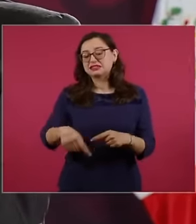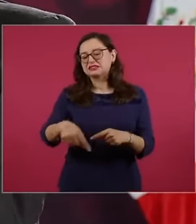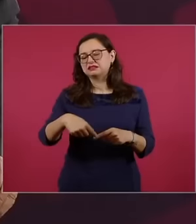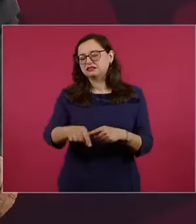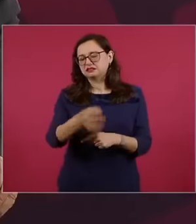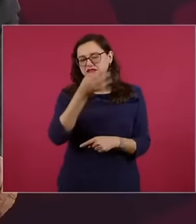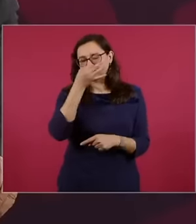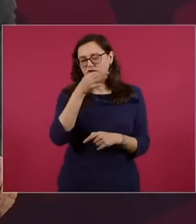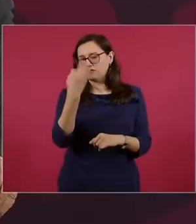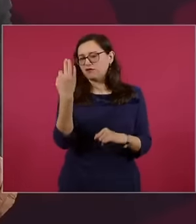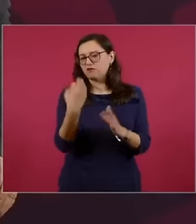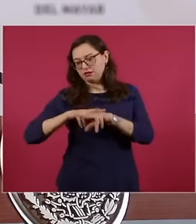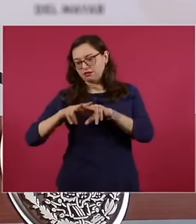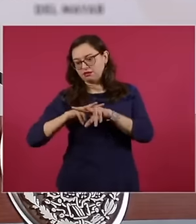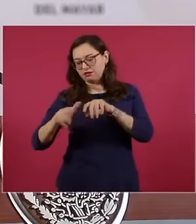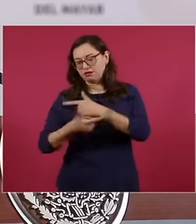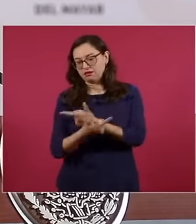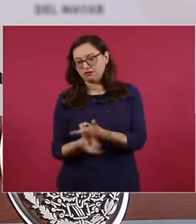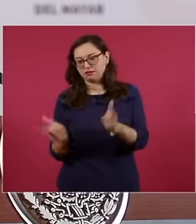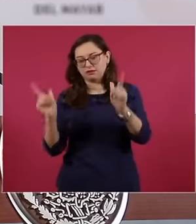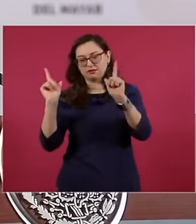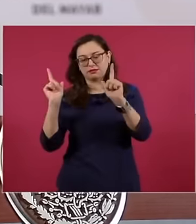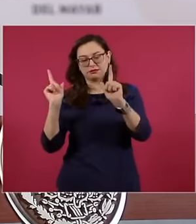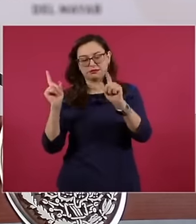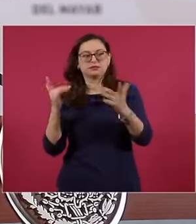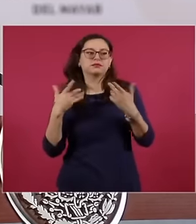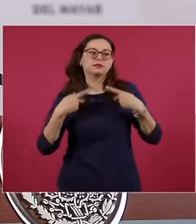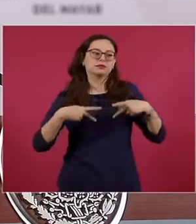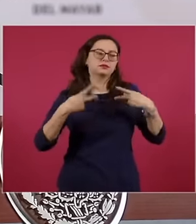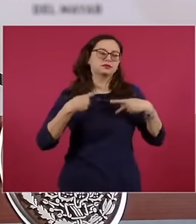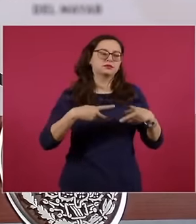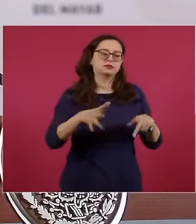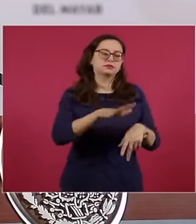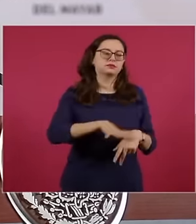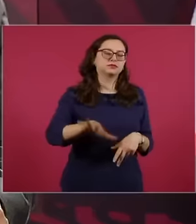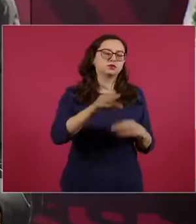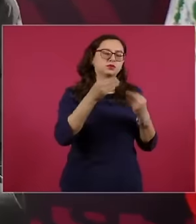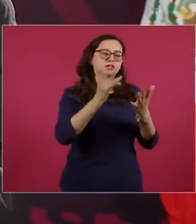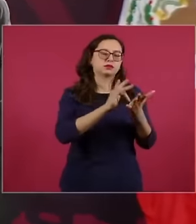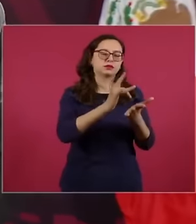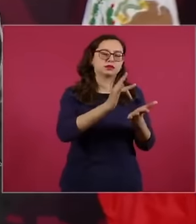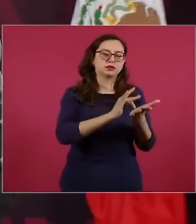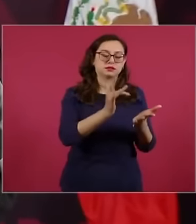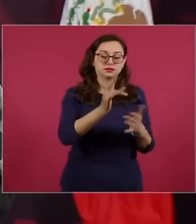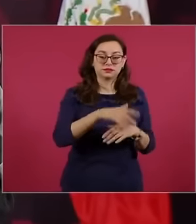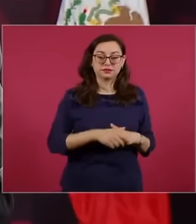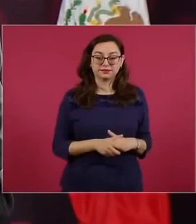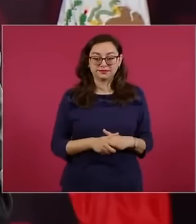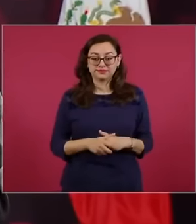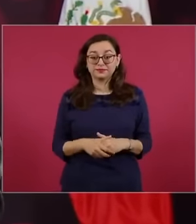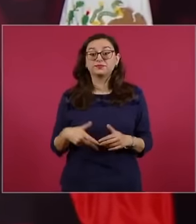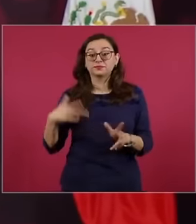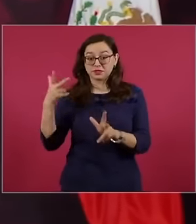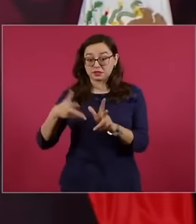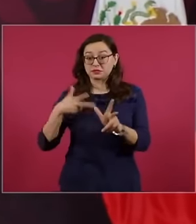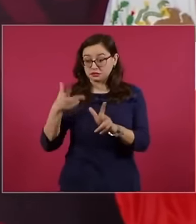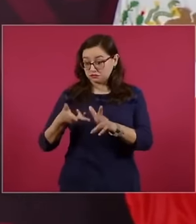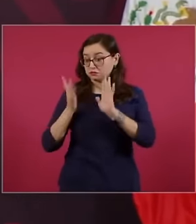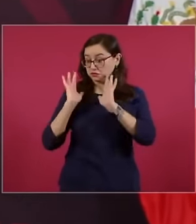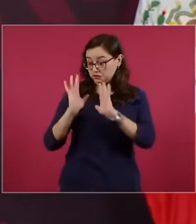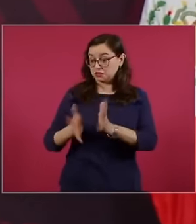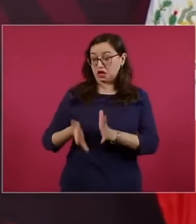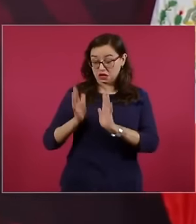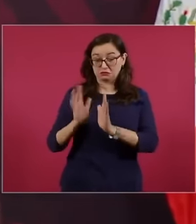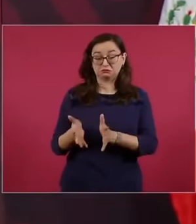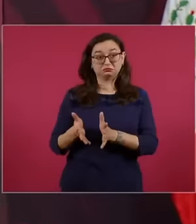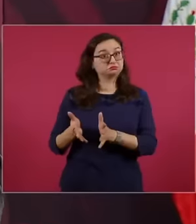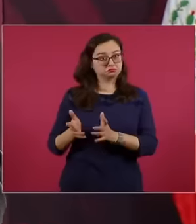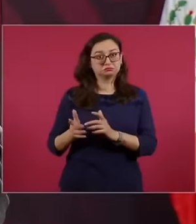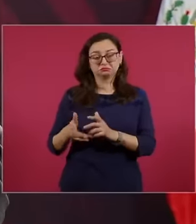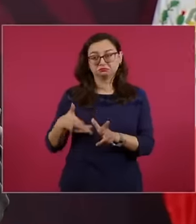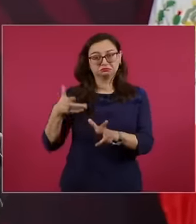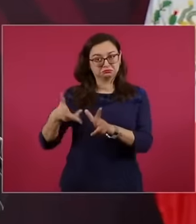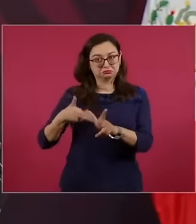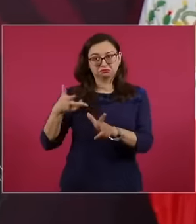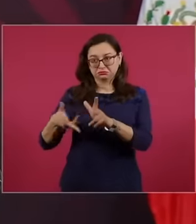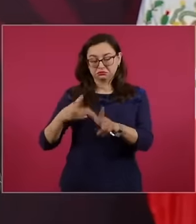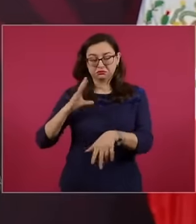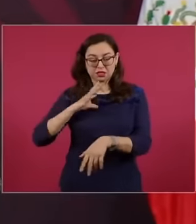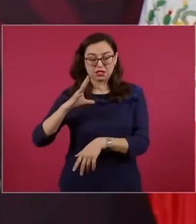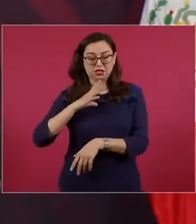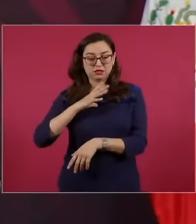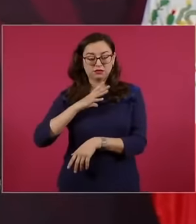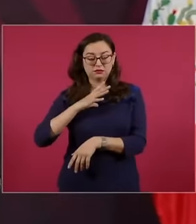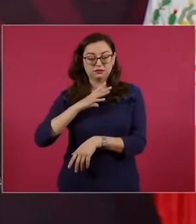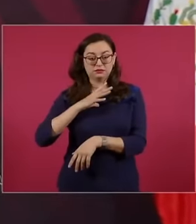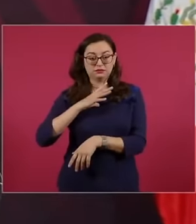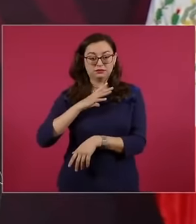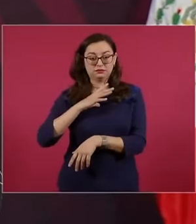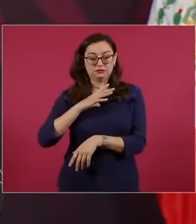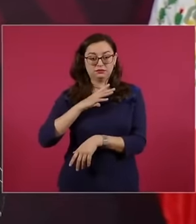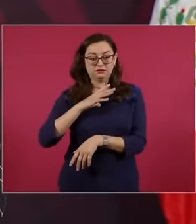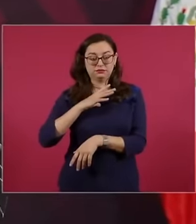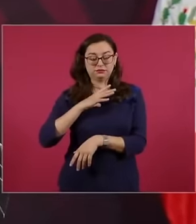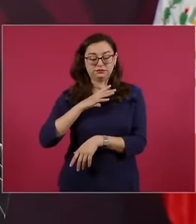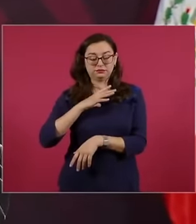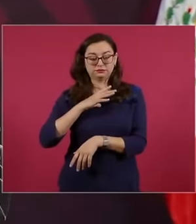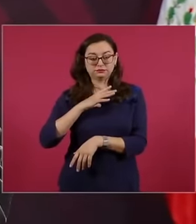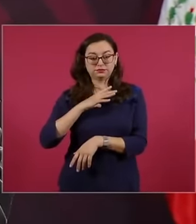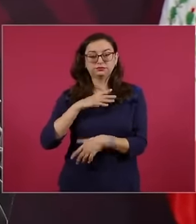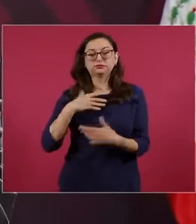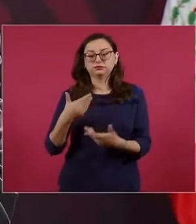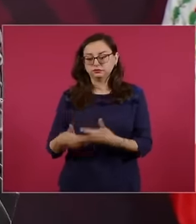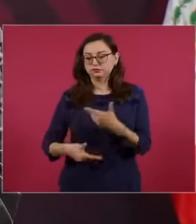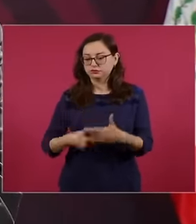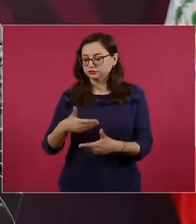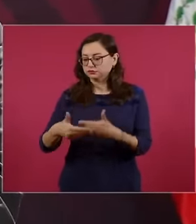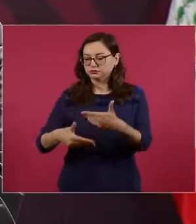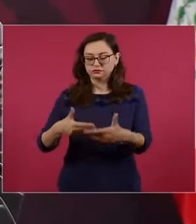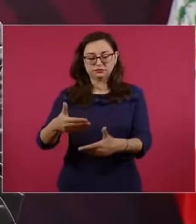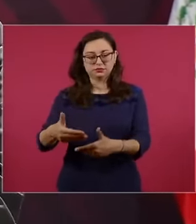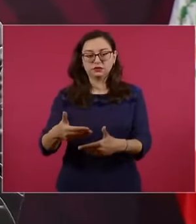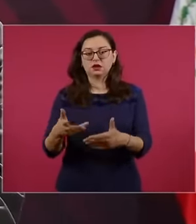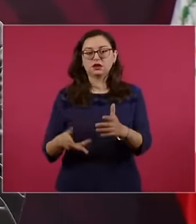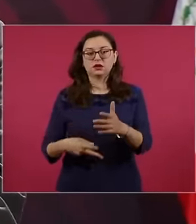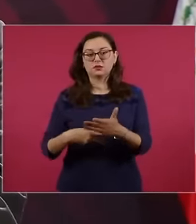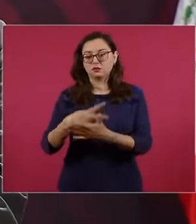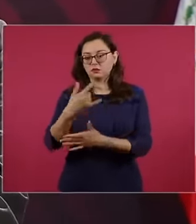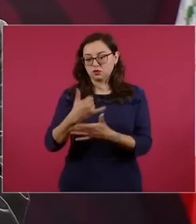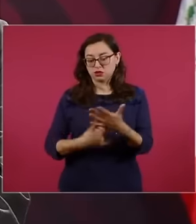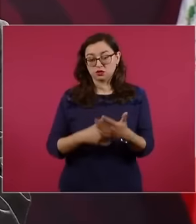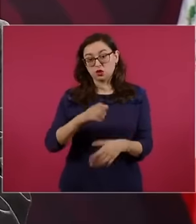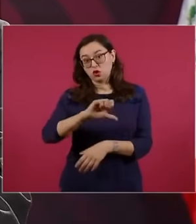inform that the Ism Railway is already operating and the Cuatra